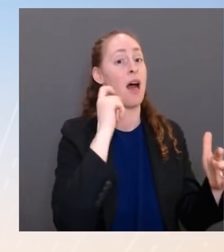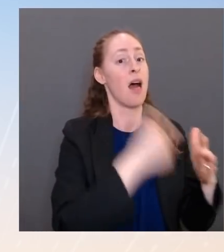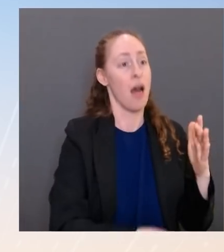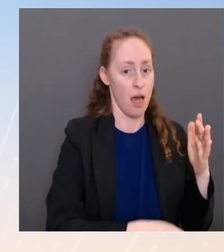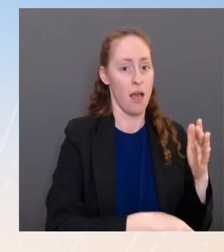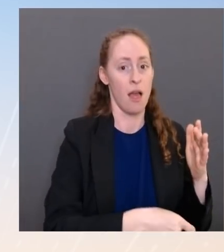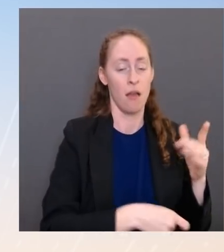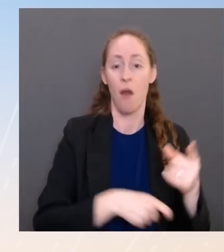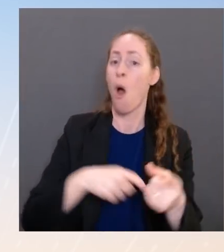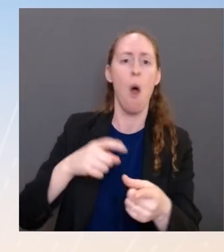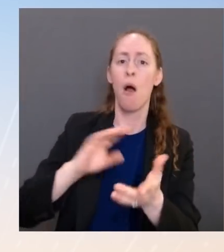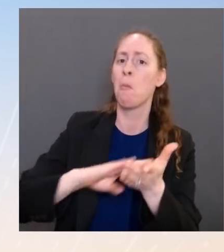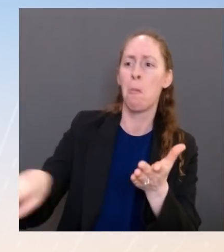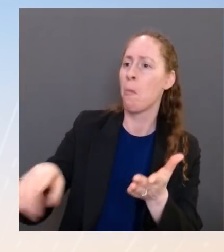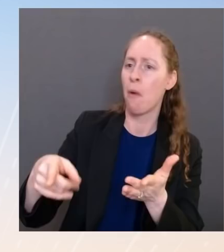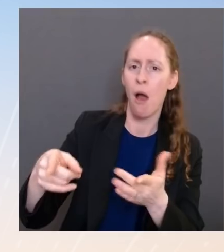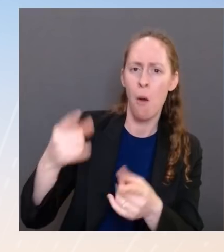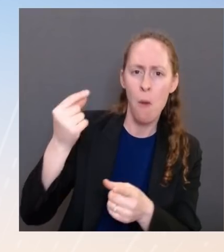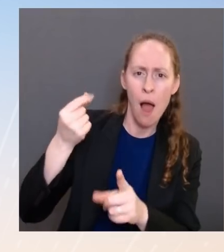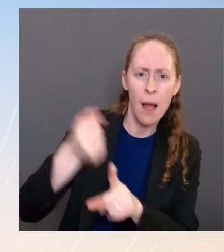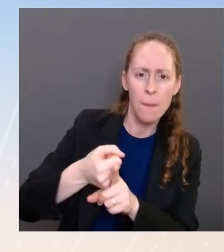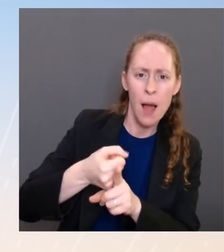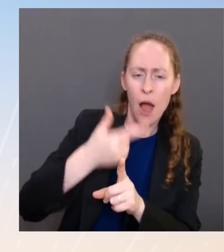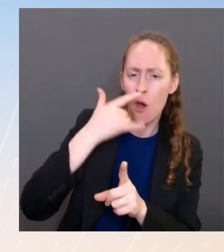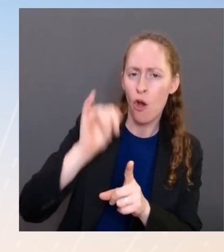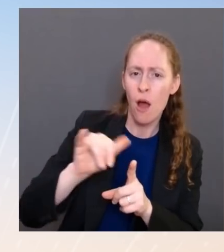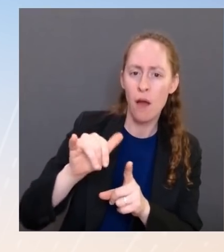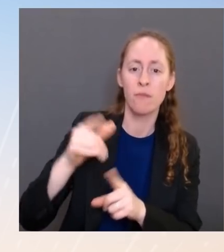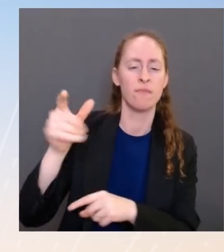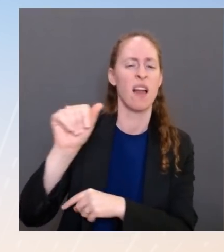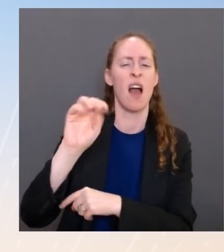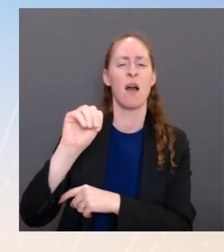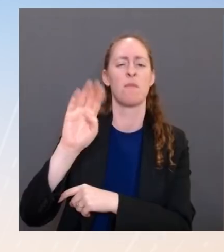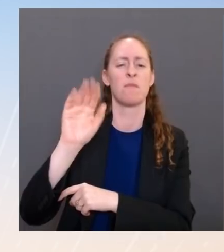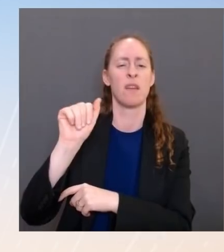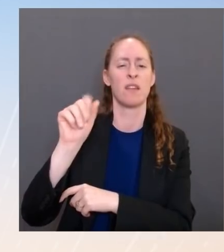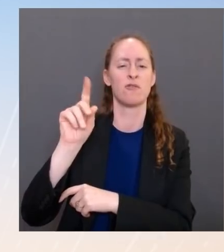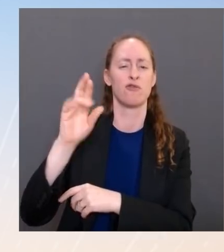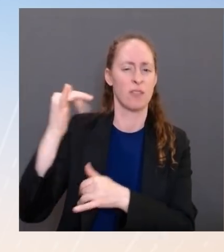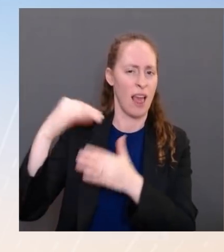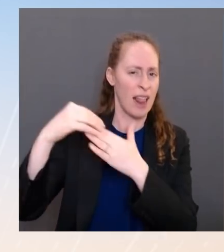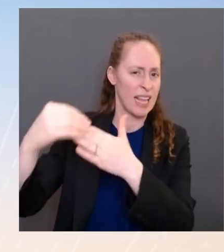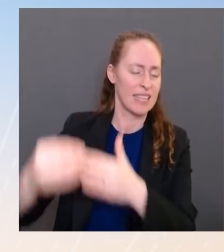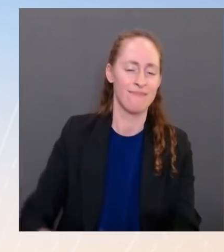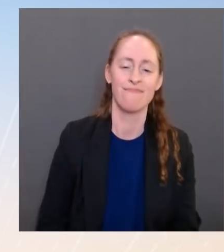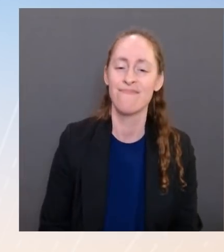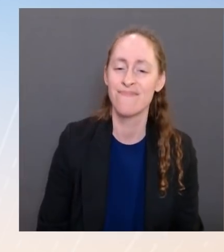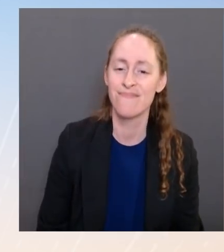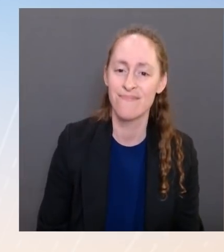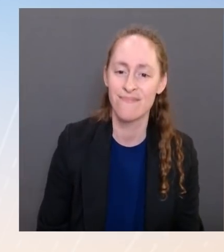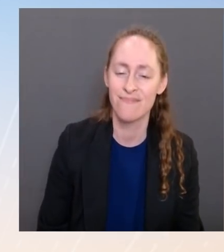The Press: Is Jill Biden going to be in the Situation Room for that meeting, given her experience? Ms. Psaki: Dr. Biden? I don't know that she will be in the meeting.